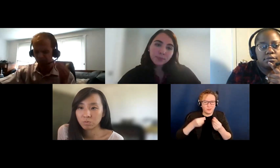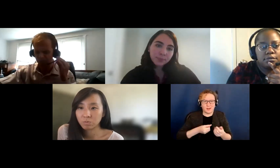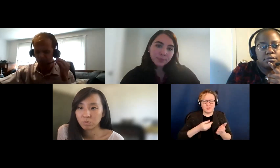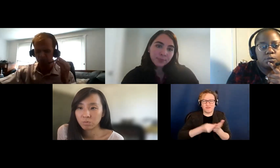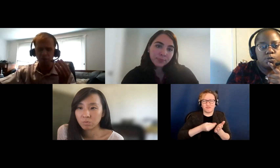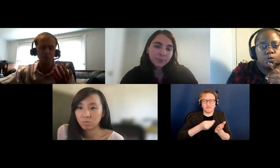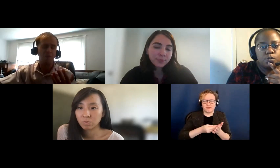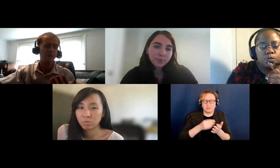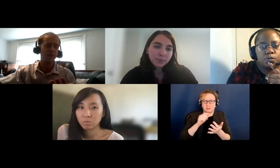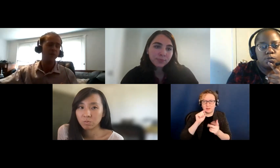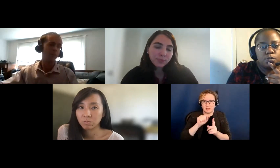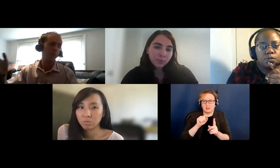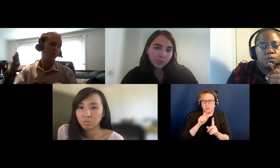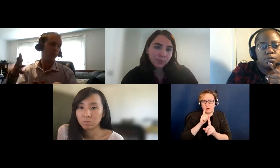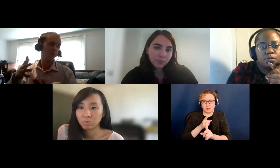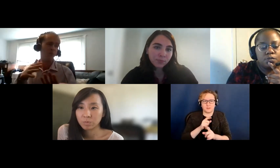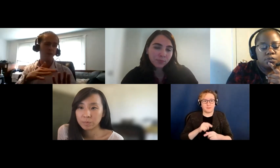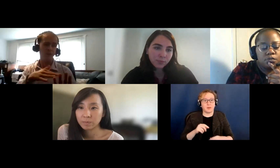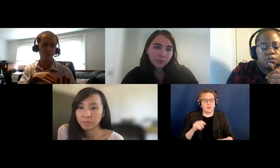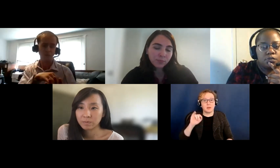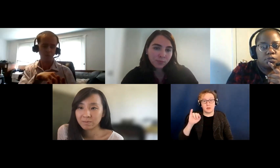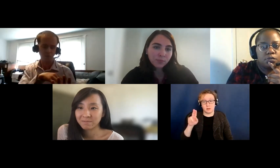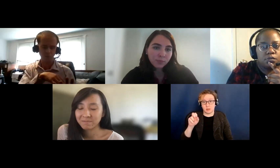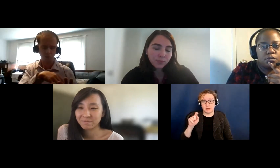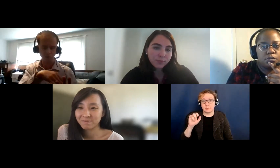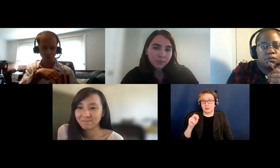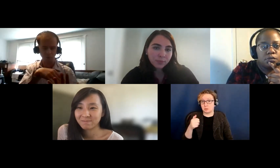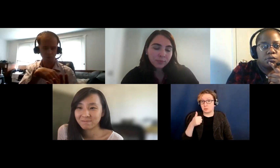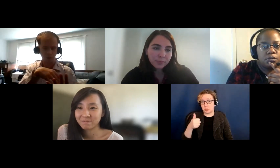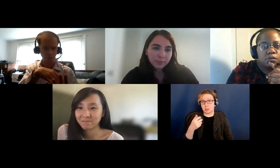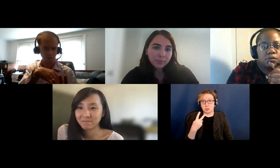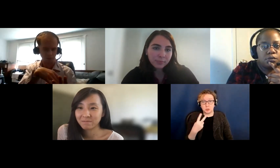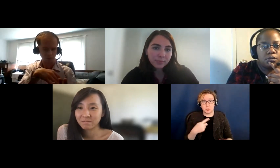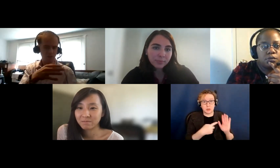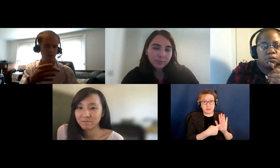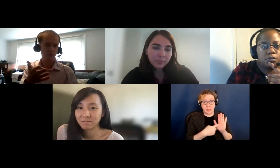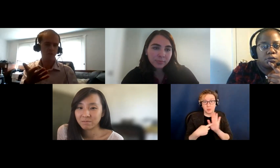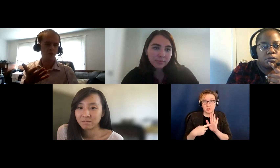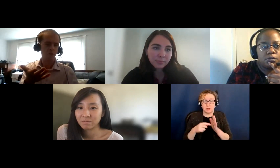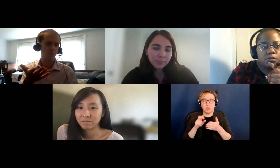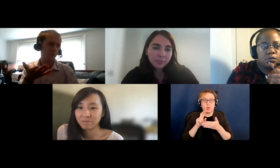You have two examples of the University of Illinois framing this as a scholarship that